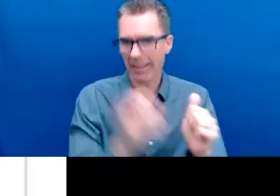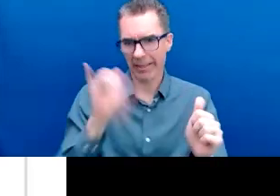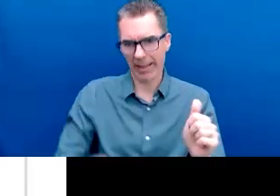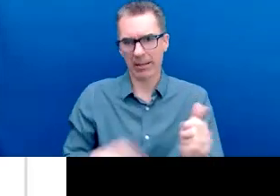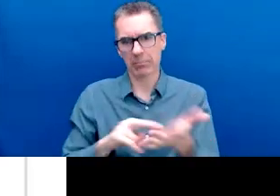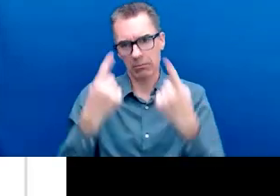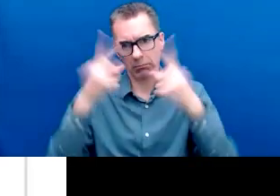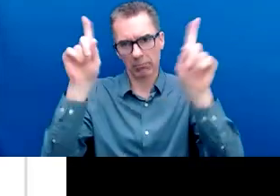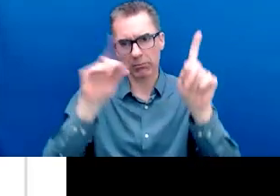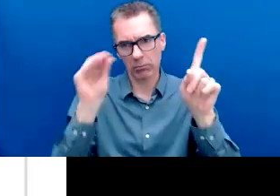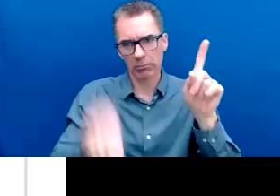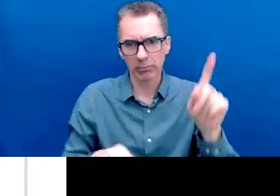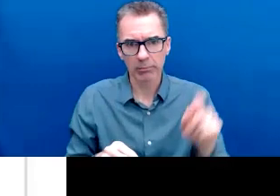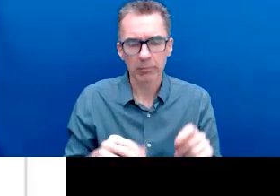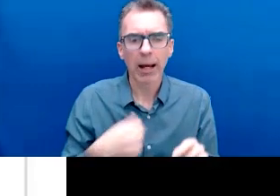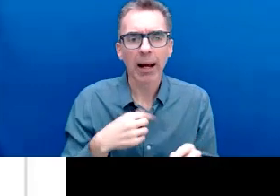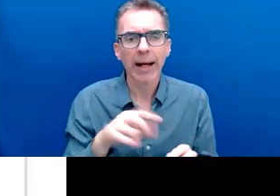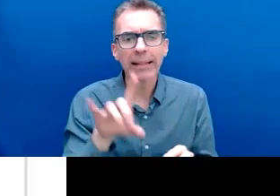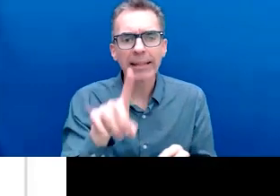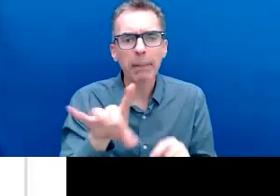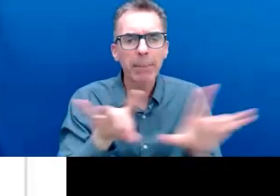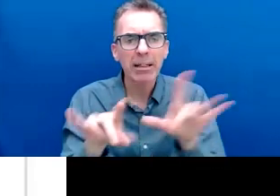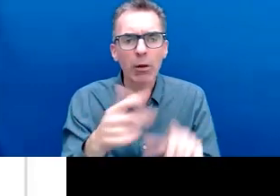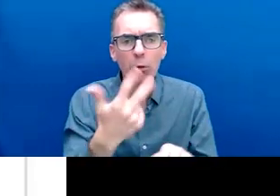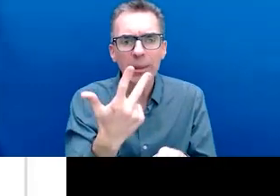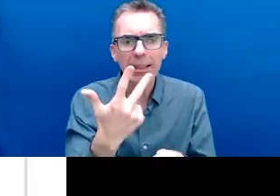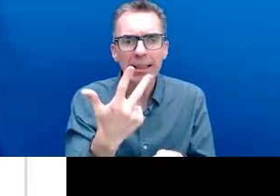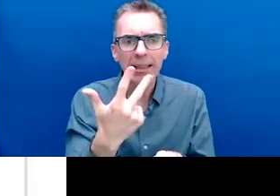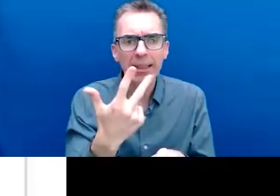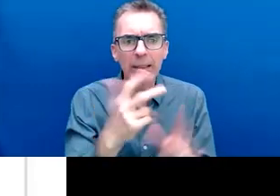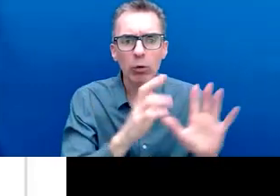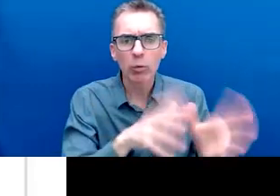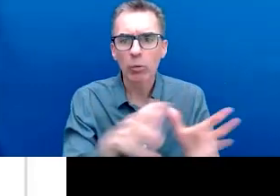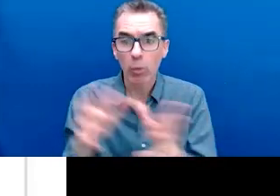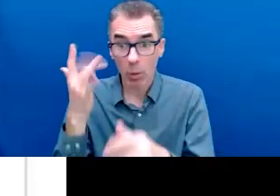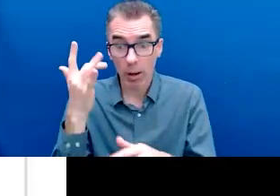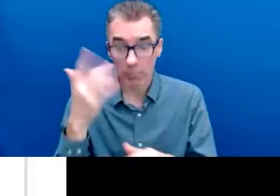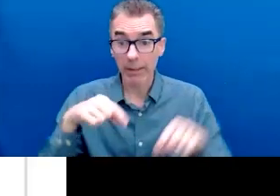three specific demographics because our college is really focusing